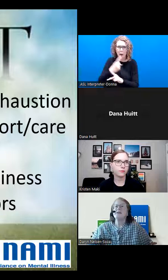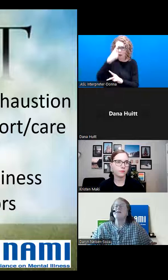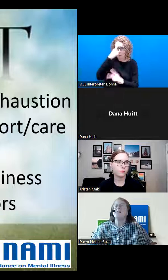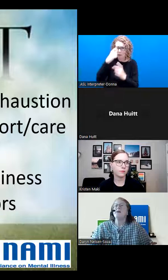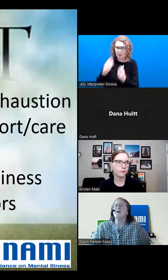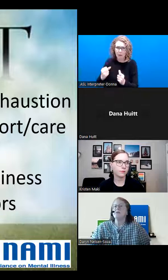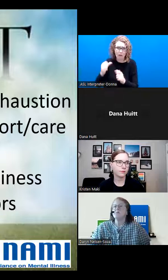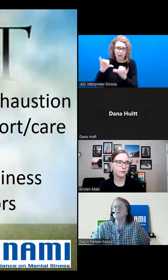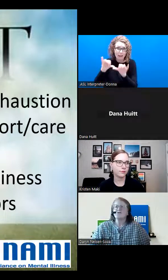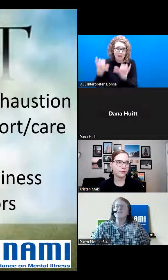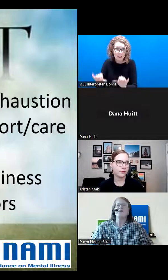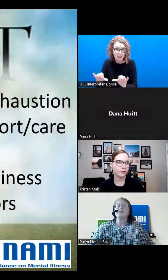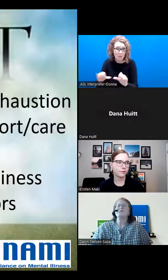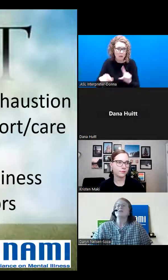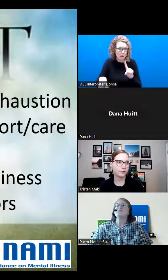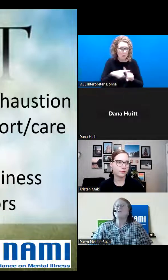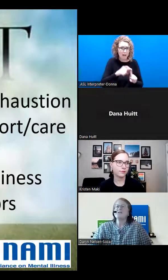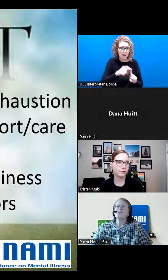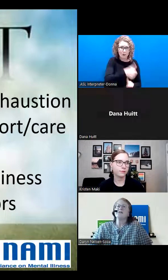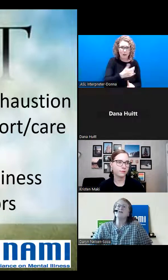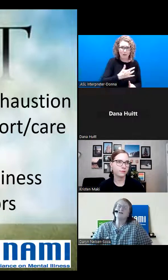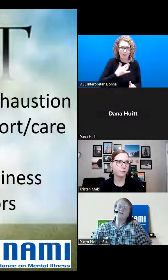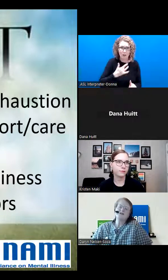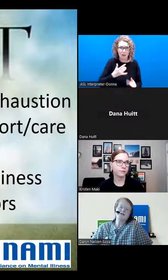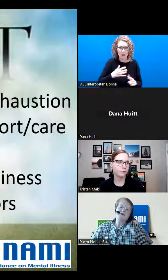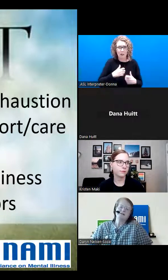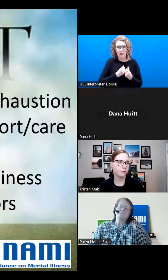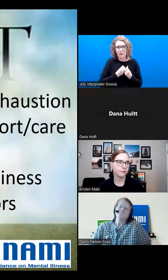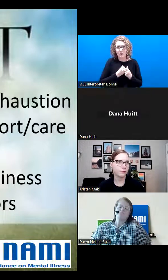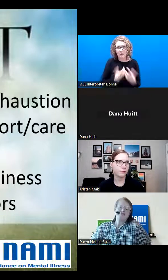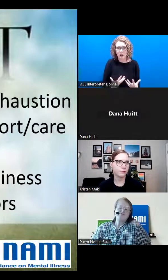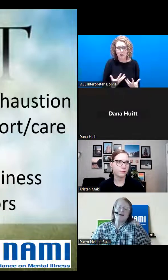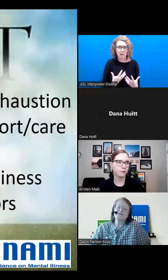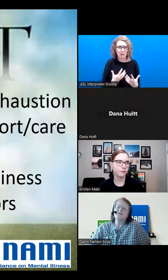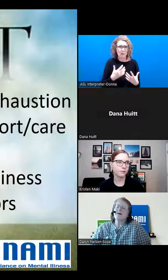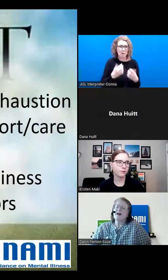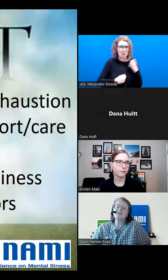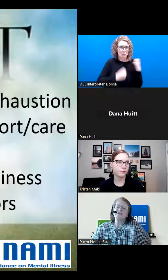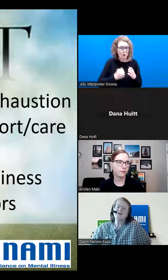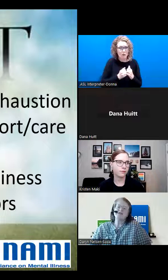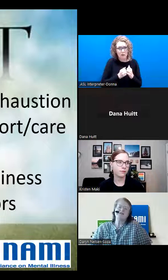types of stress they might be feeling. And then